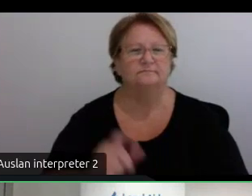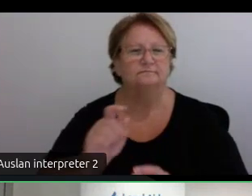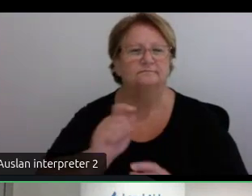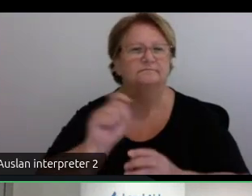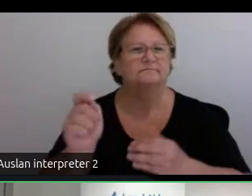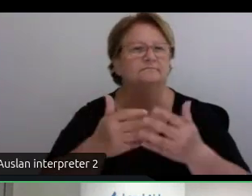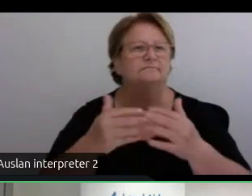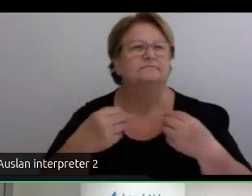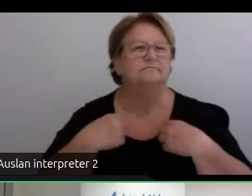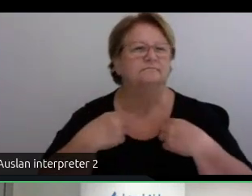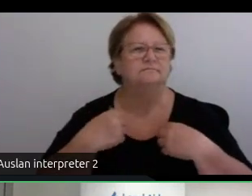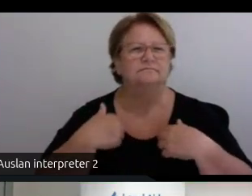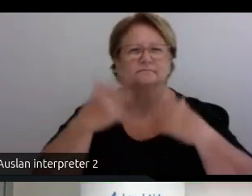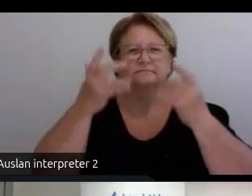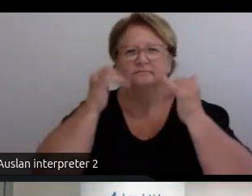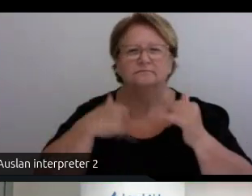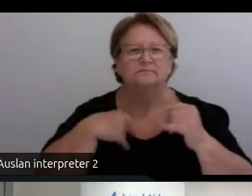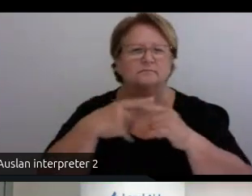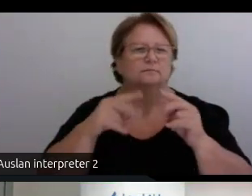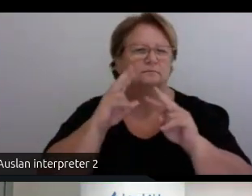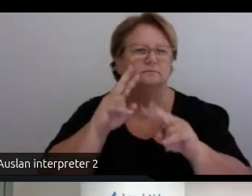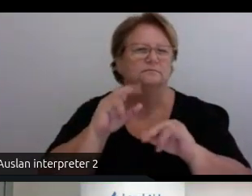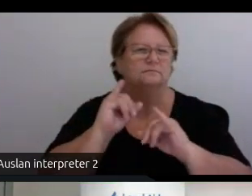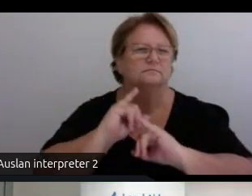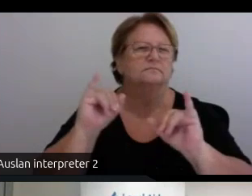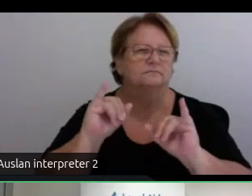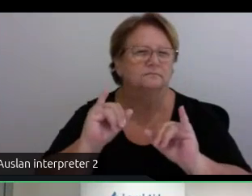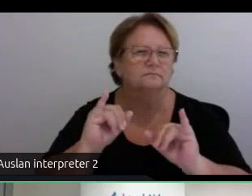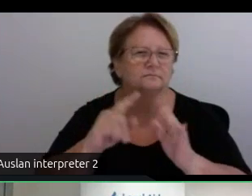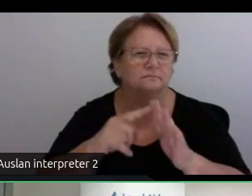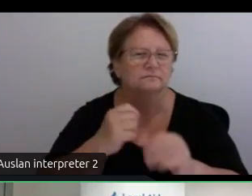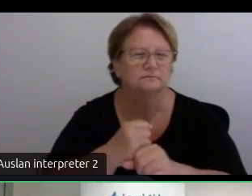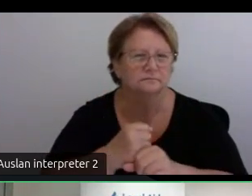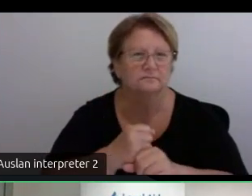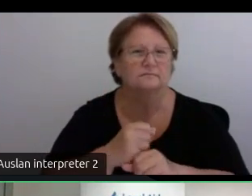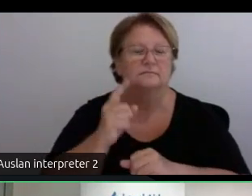management companies and of course we're lawyers. We only see the bad ones but what we have seen is